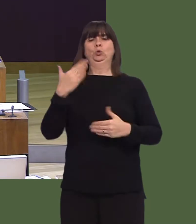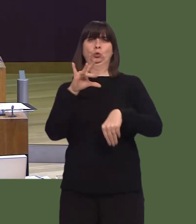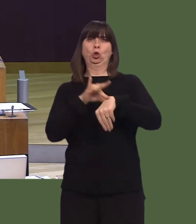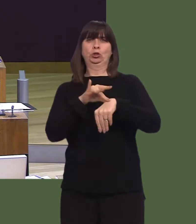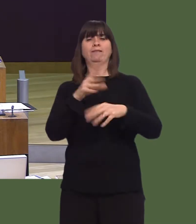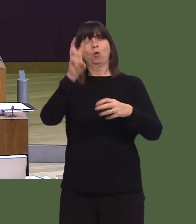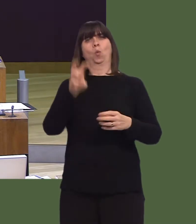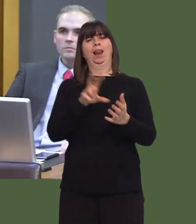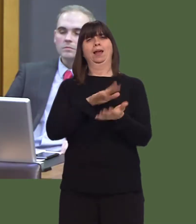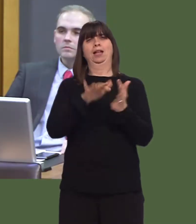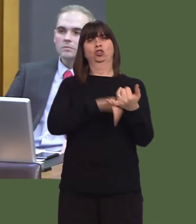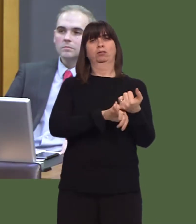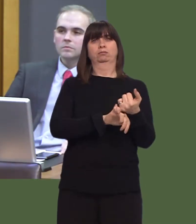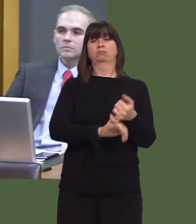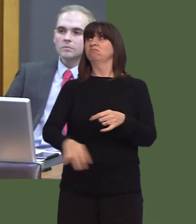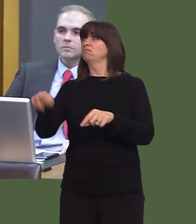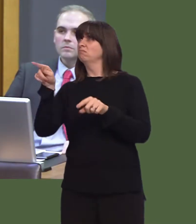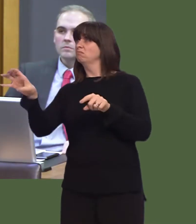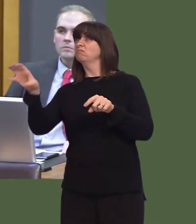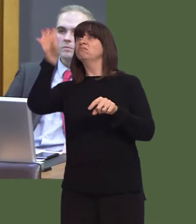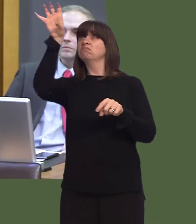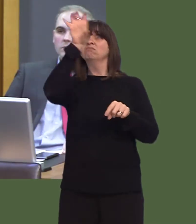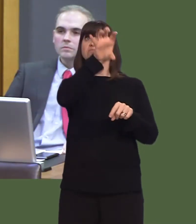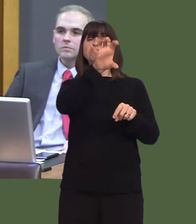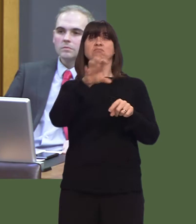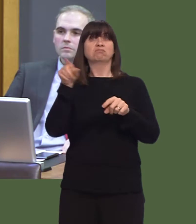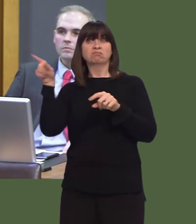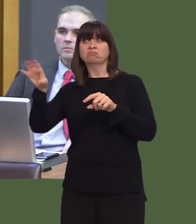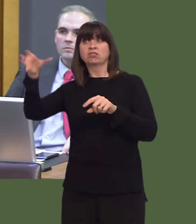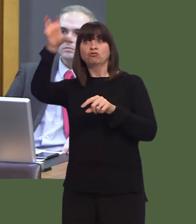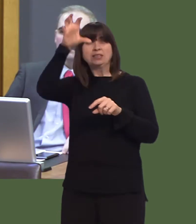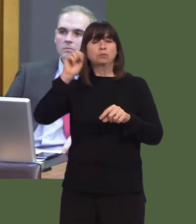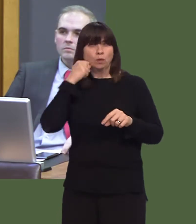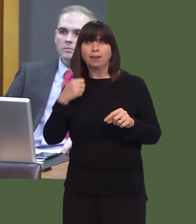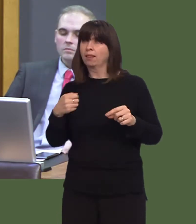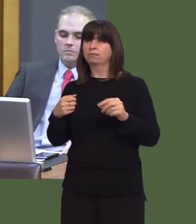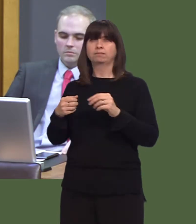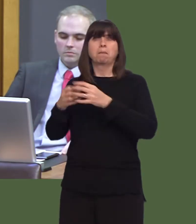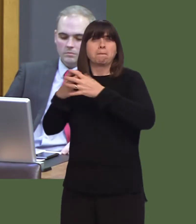NHS. Other countries are pressing ahead with plans to expand training places.